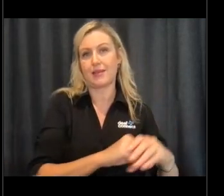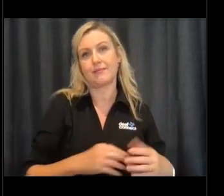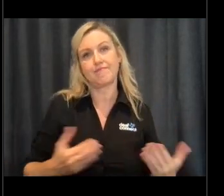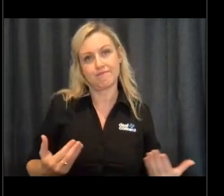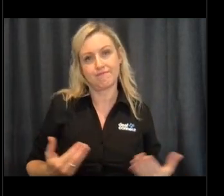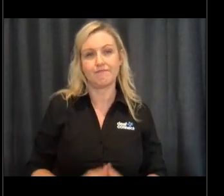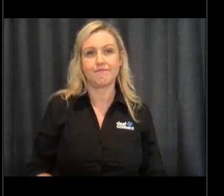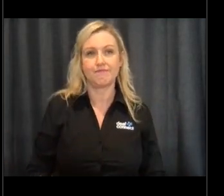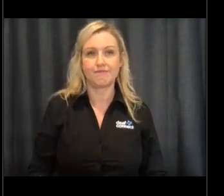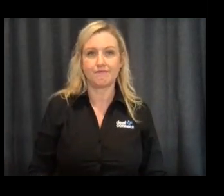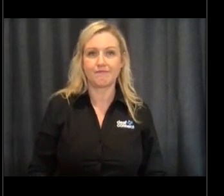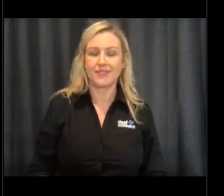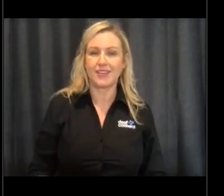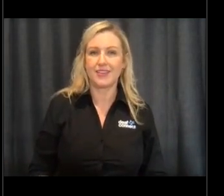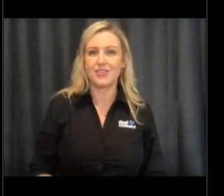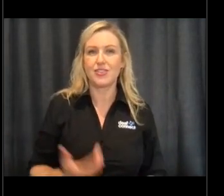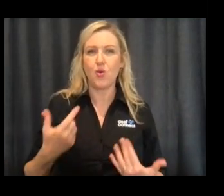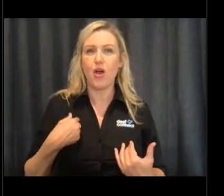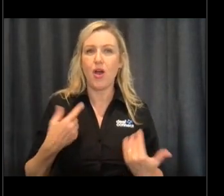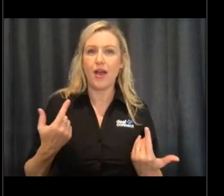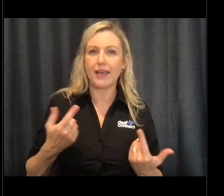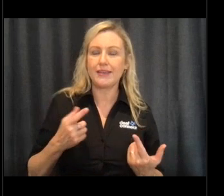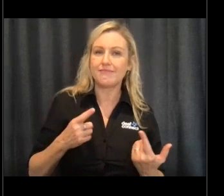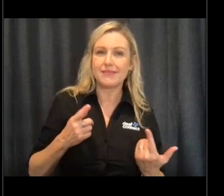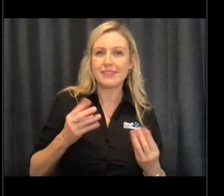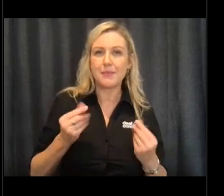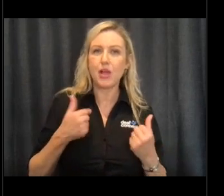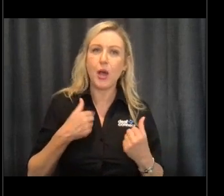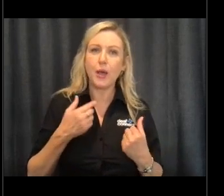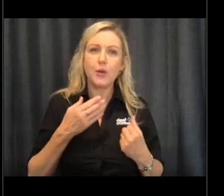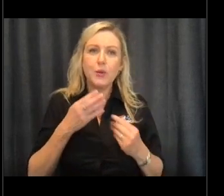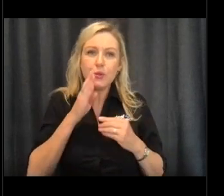to tell the insurer about. Yes, I see.